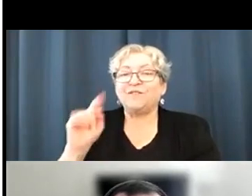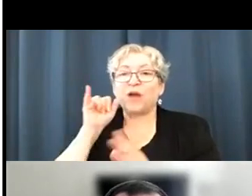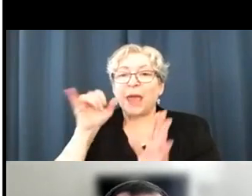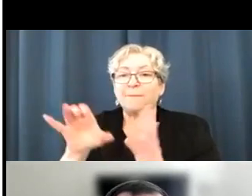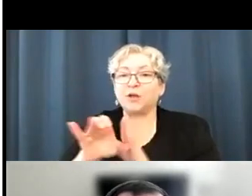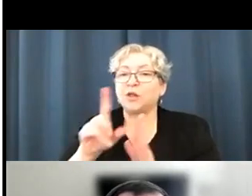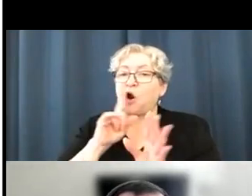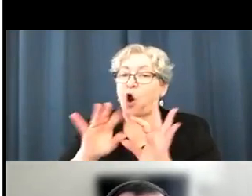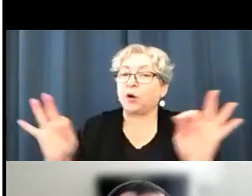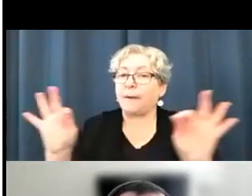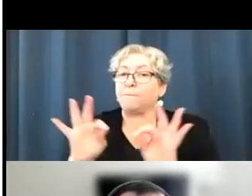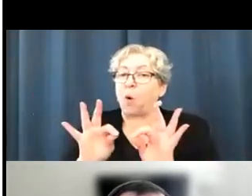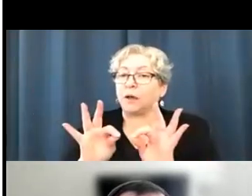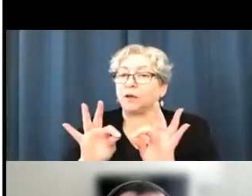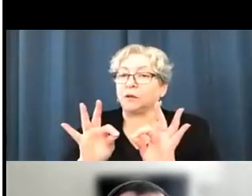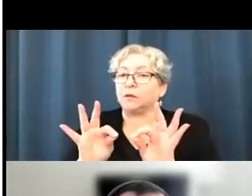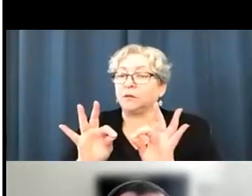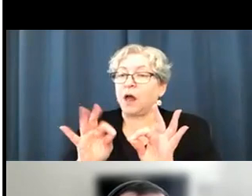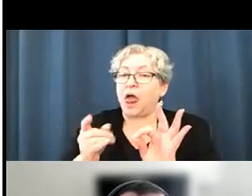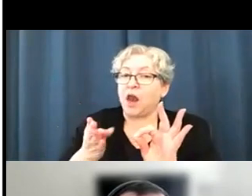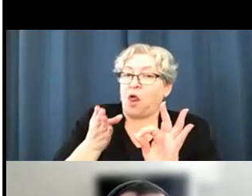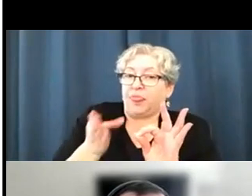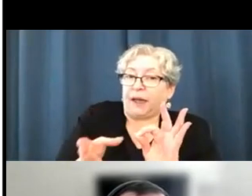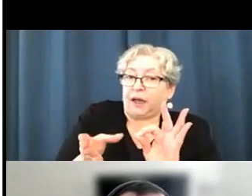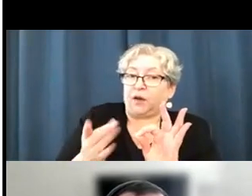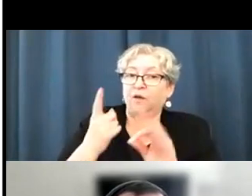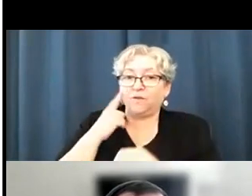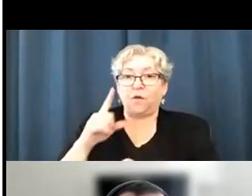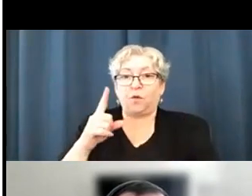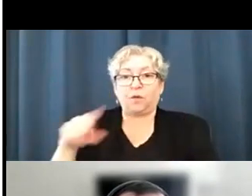and are there for user's attention